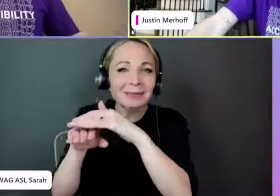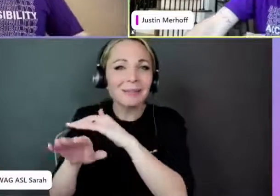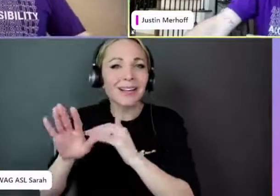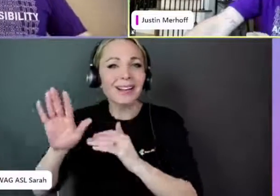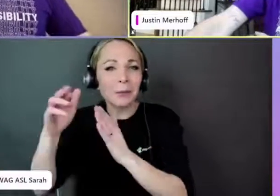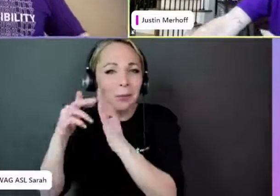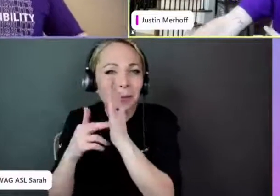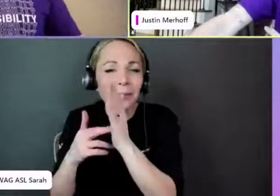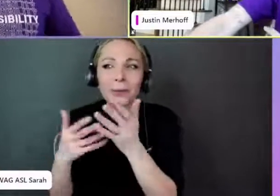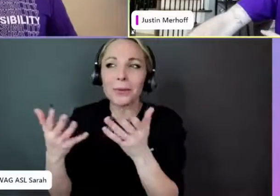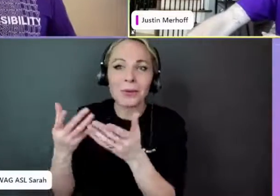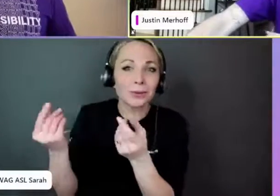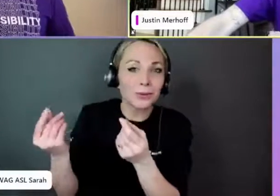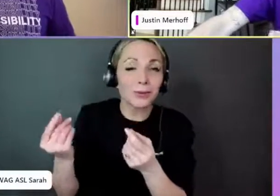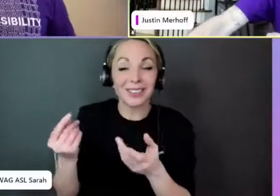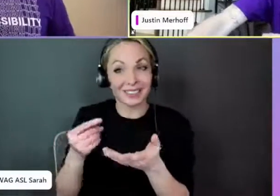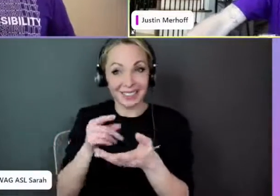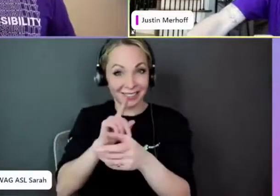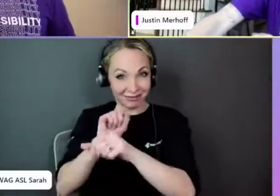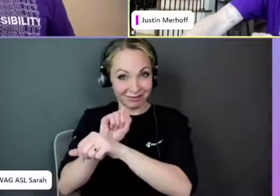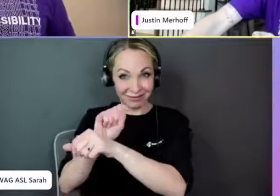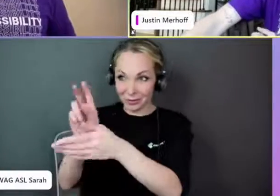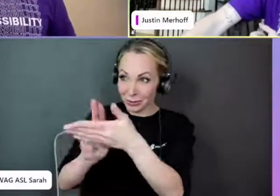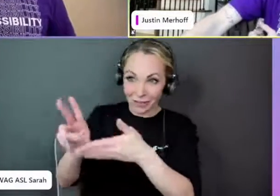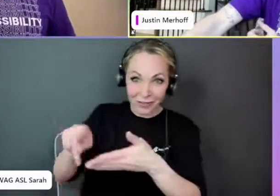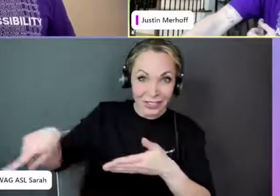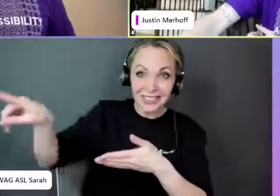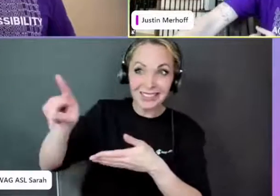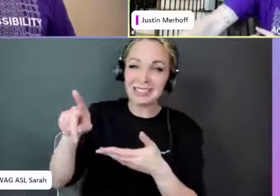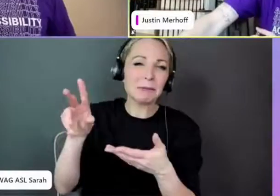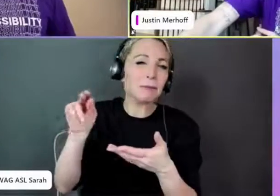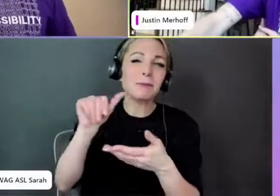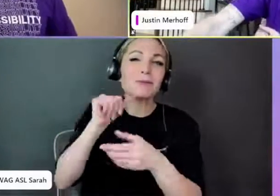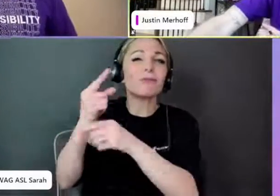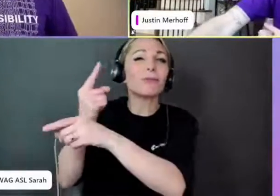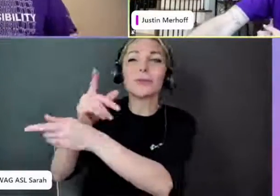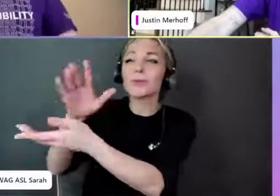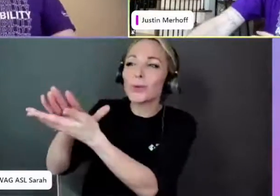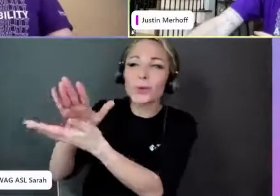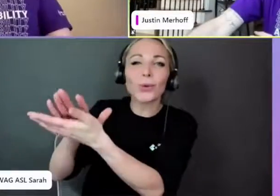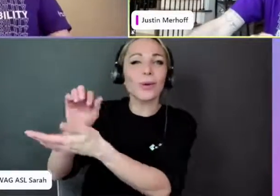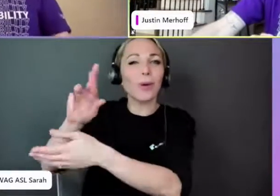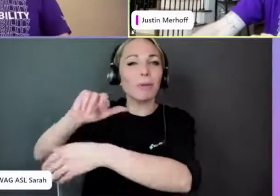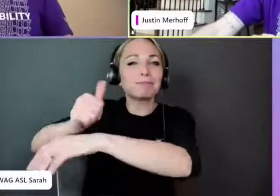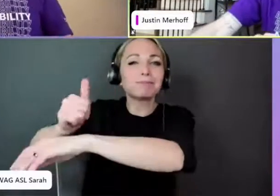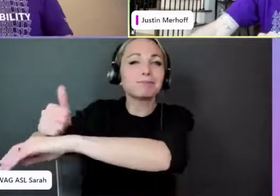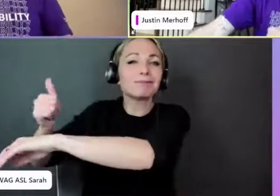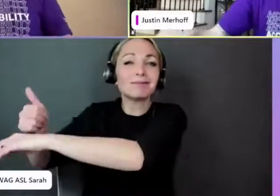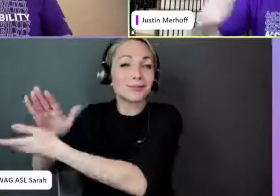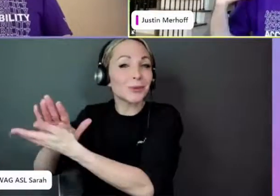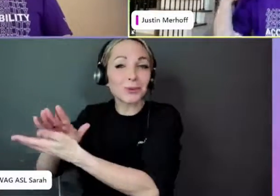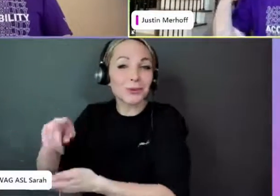or the online universities, but we do have Deque University, which is pretty highly recognized in that space.